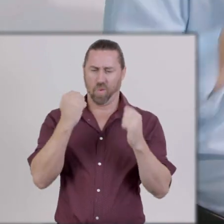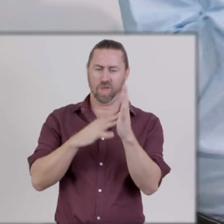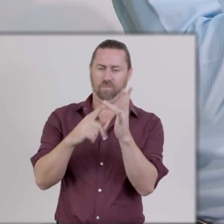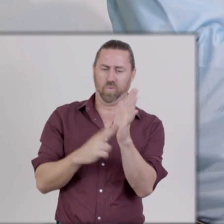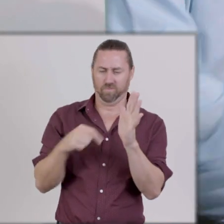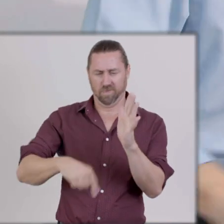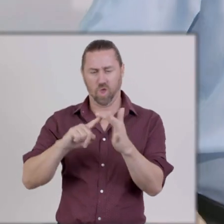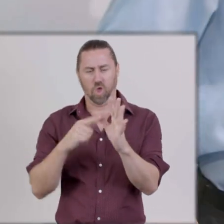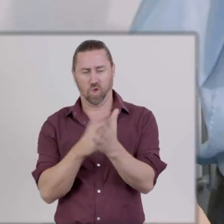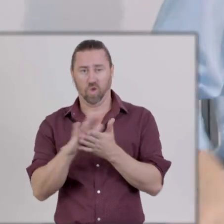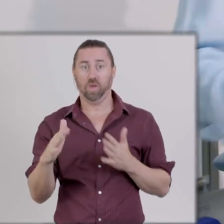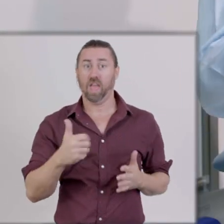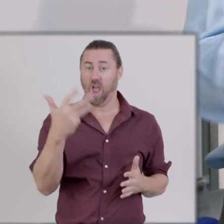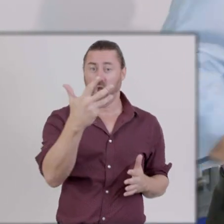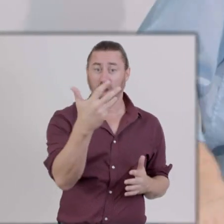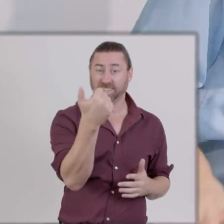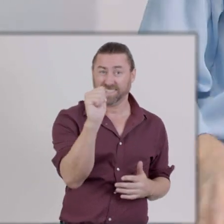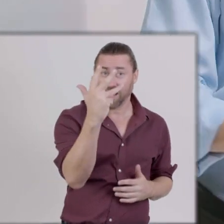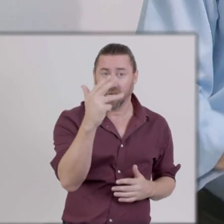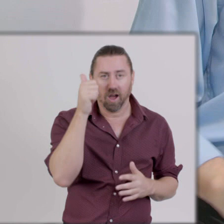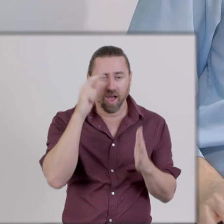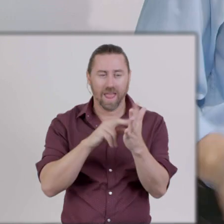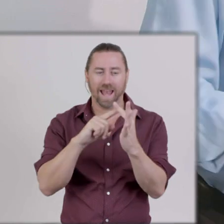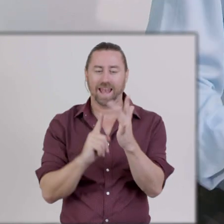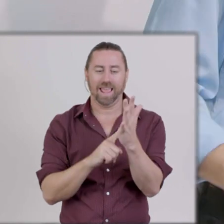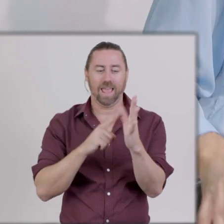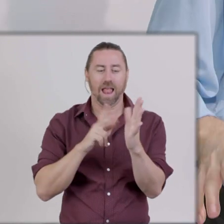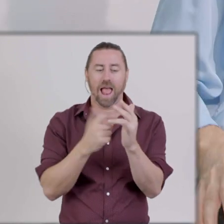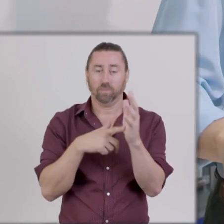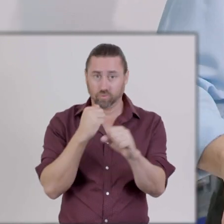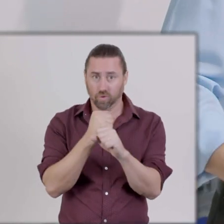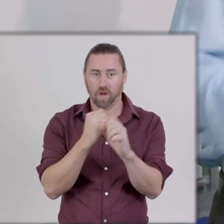In 1969, three astronauts - Neil Armstrong, Buzz Aldrin, and Michael Collins -